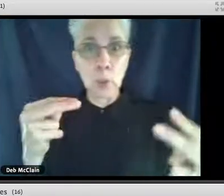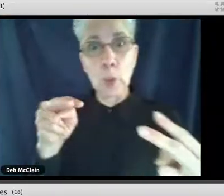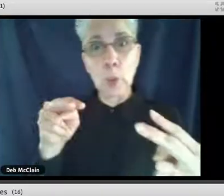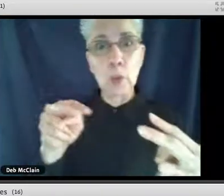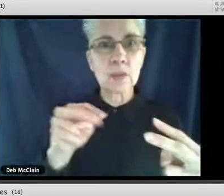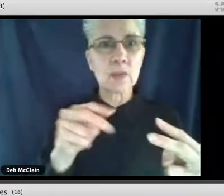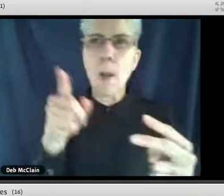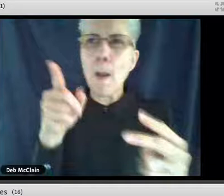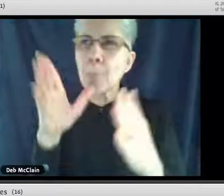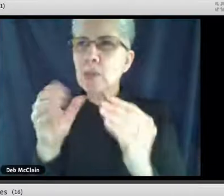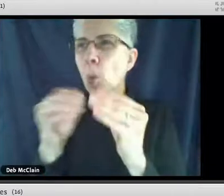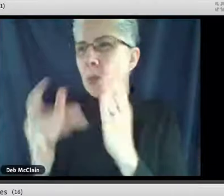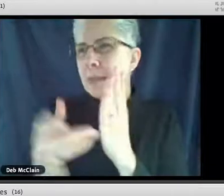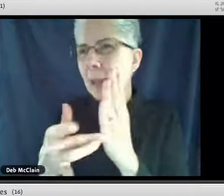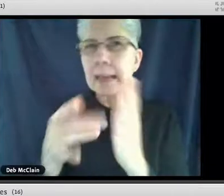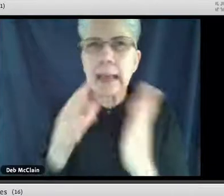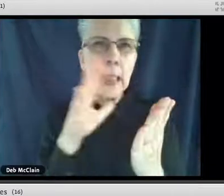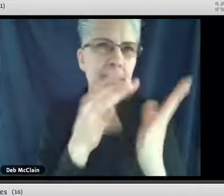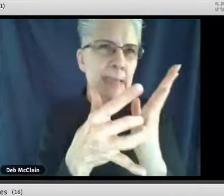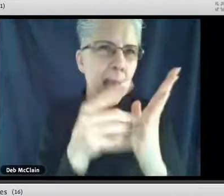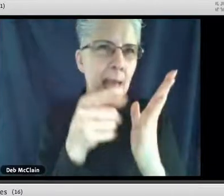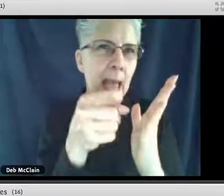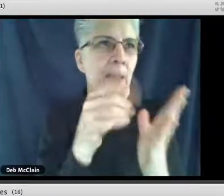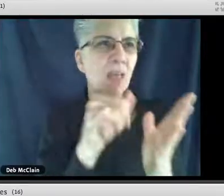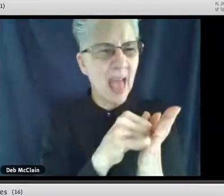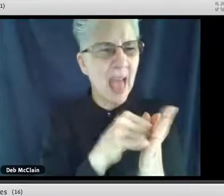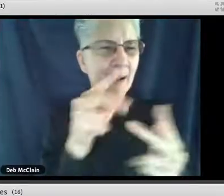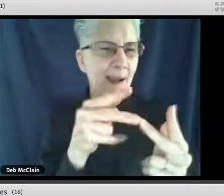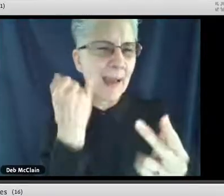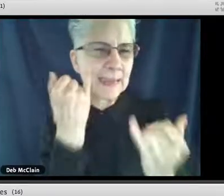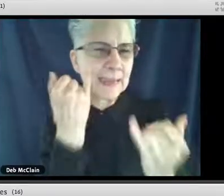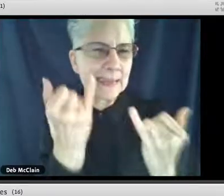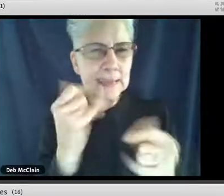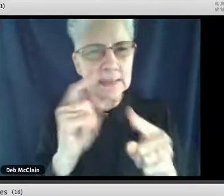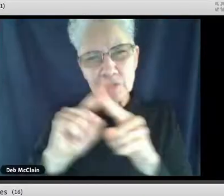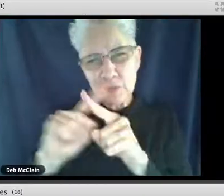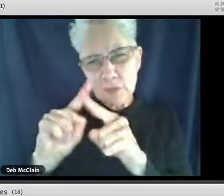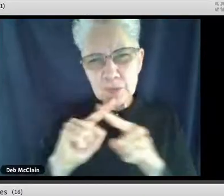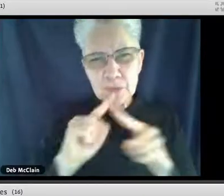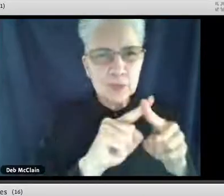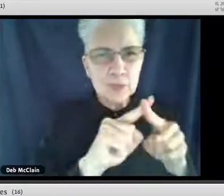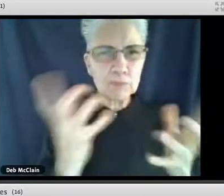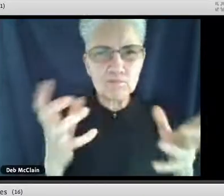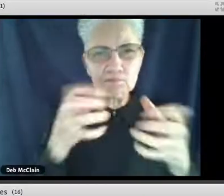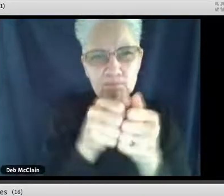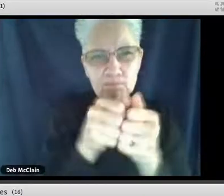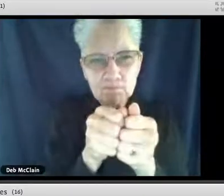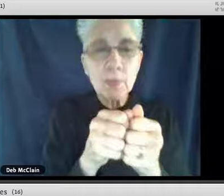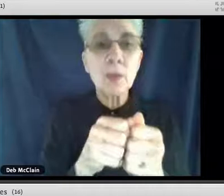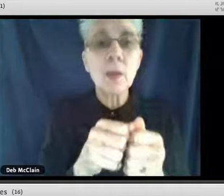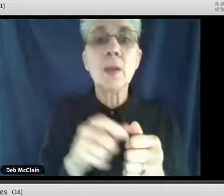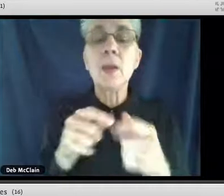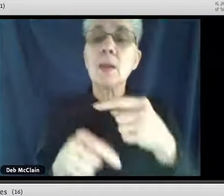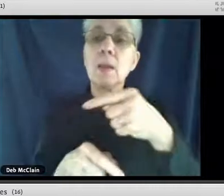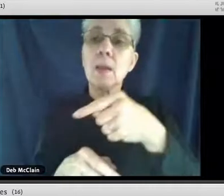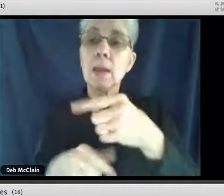someone who's less techy, things like that in there. The next thing is movement tracking, eye and mouse, and this sounds...